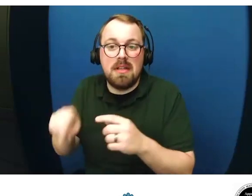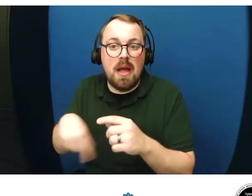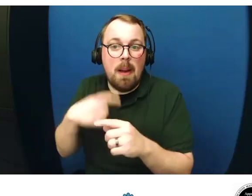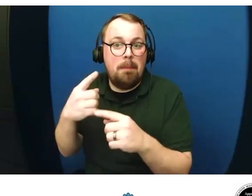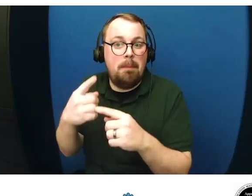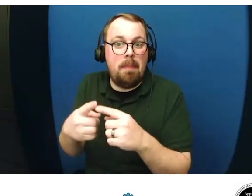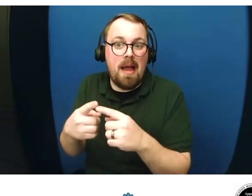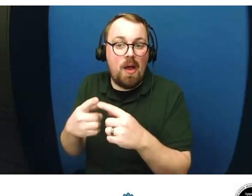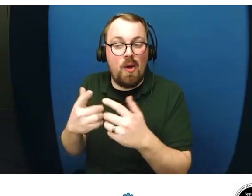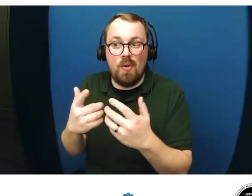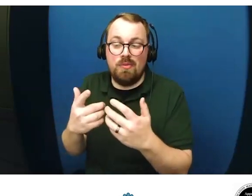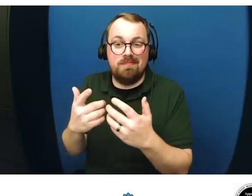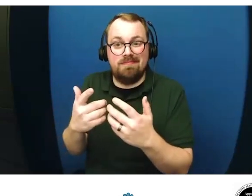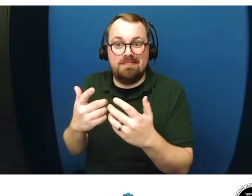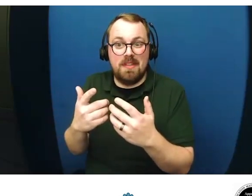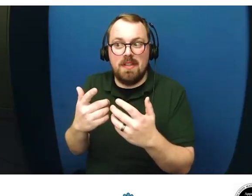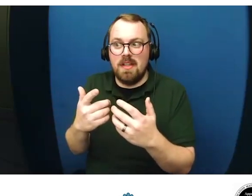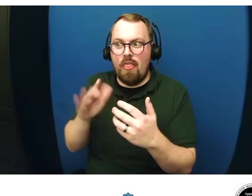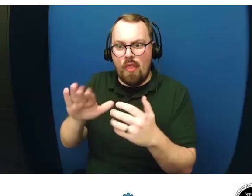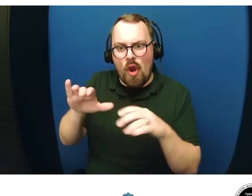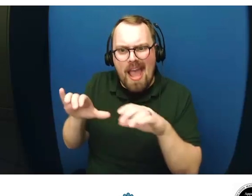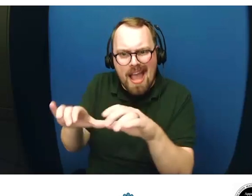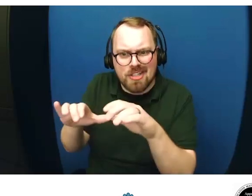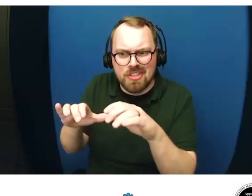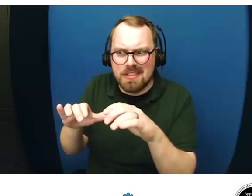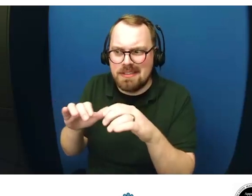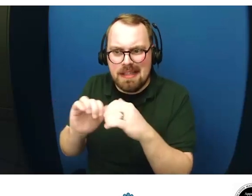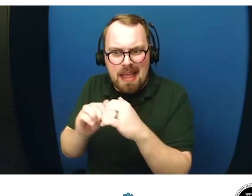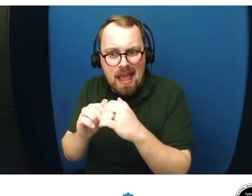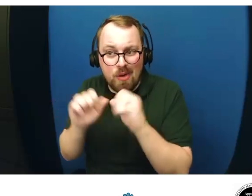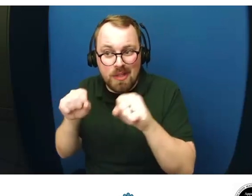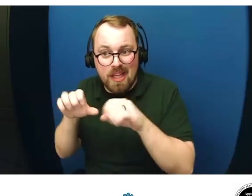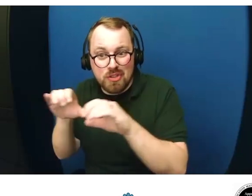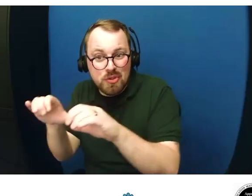you know, what...what these actions that they're doing could be. And it could be that